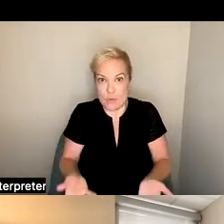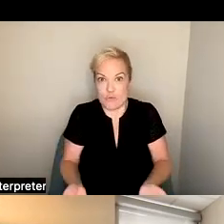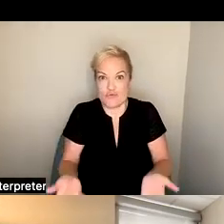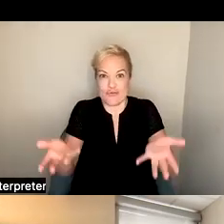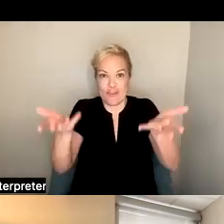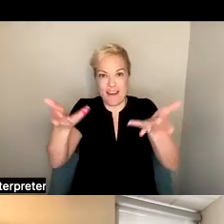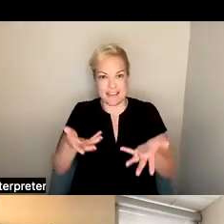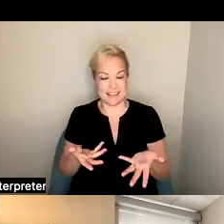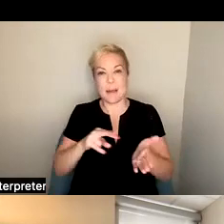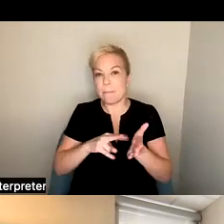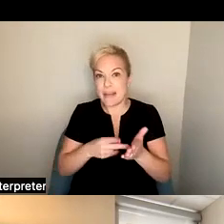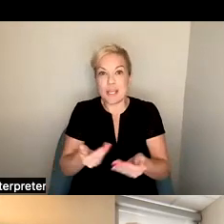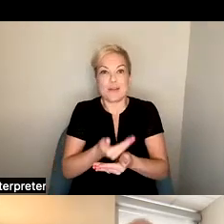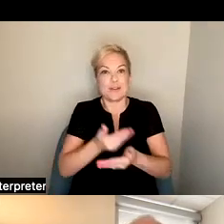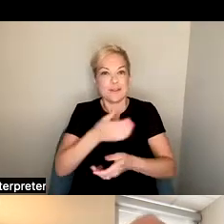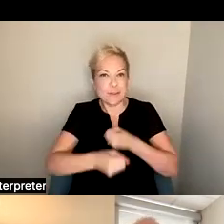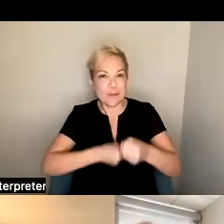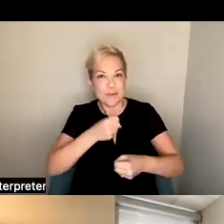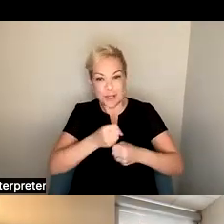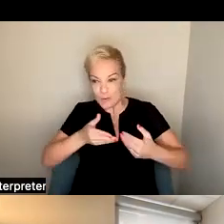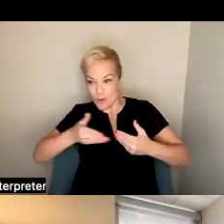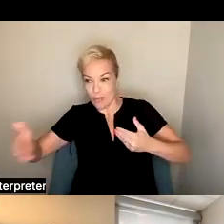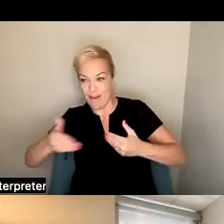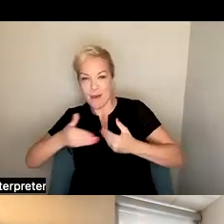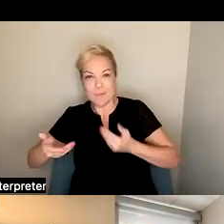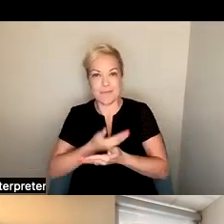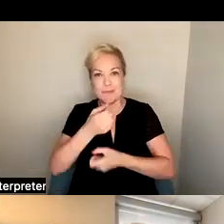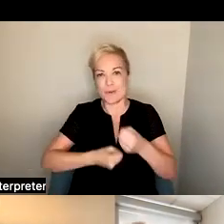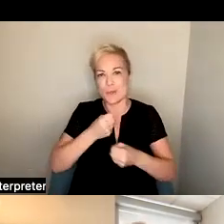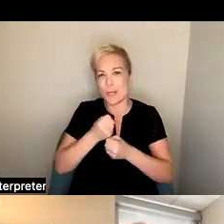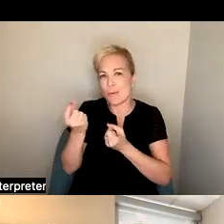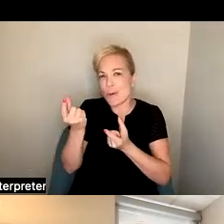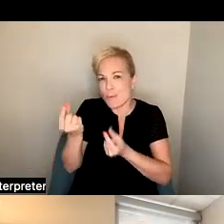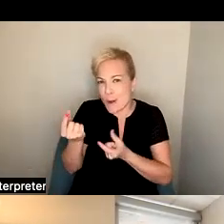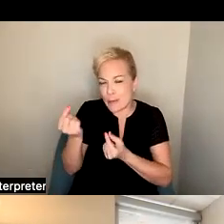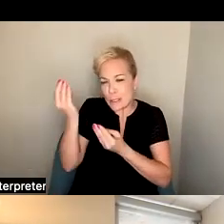about what we should do in the upcoming year. So there is an issue Within these frameworks meant